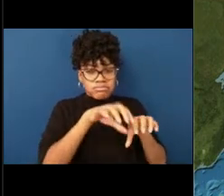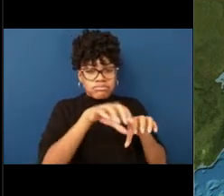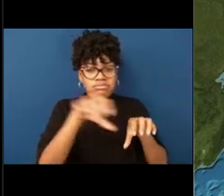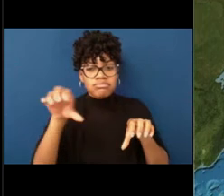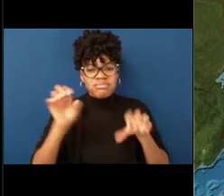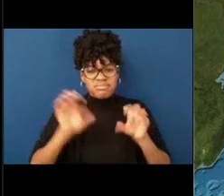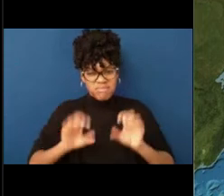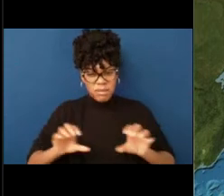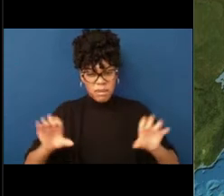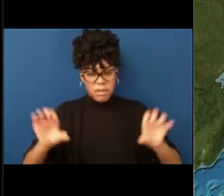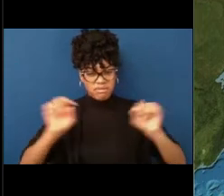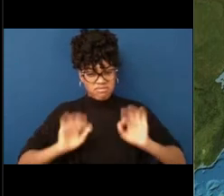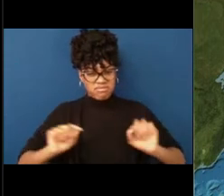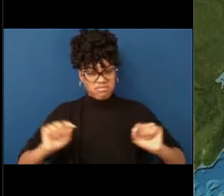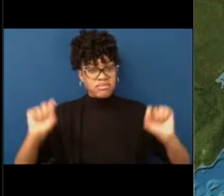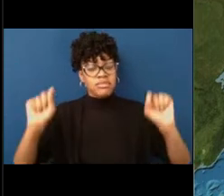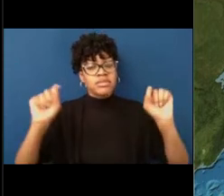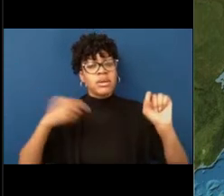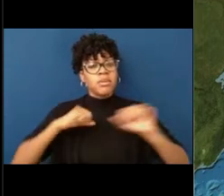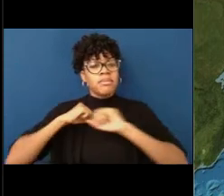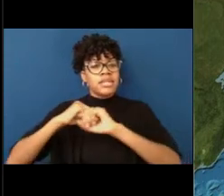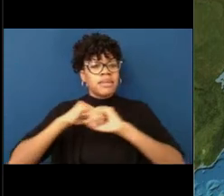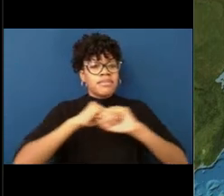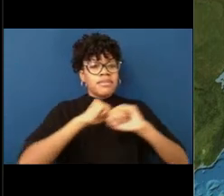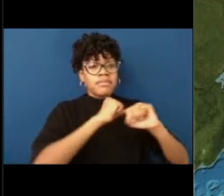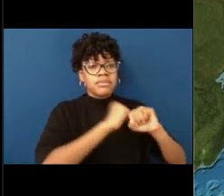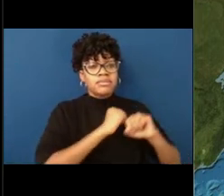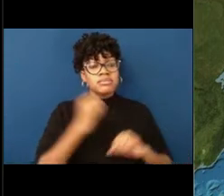will have a chance to visit and learn about these spectacular places.